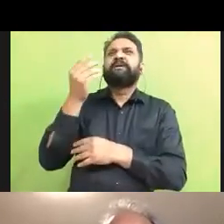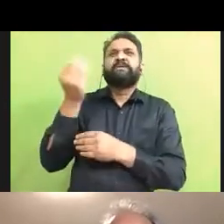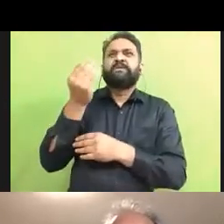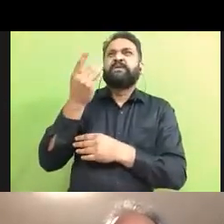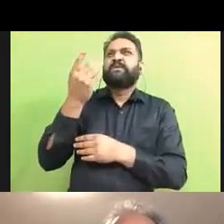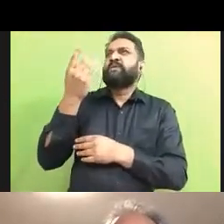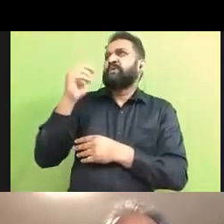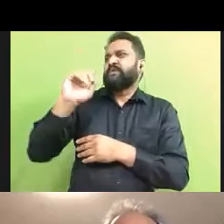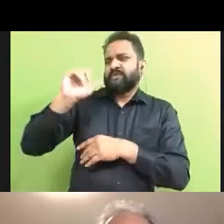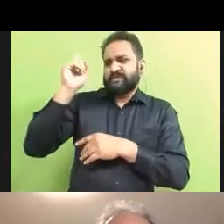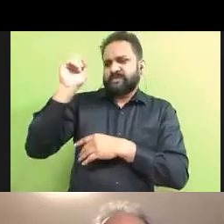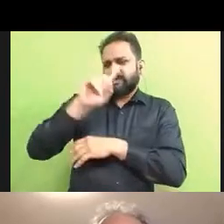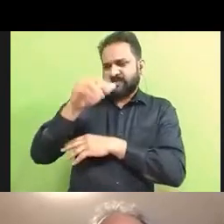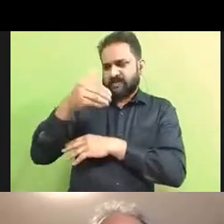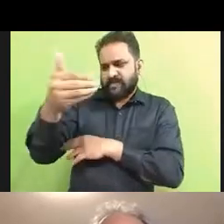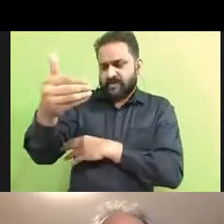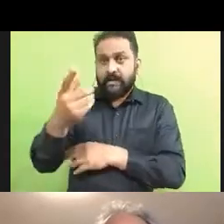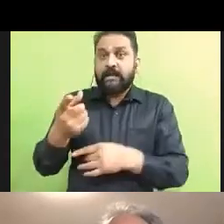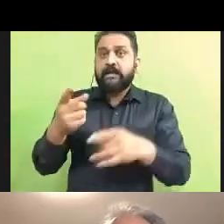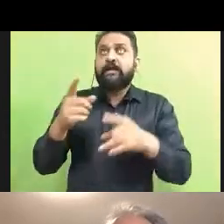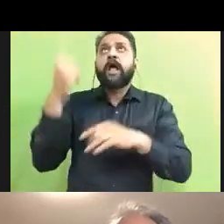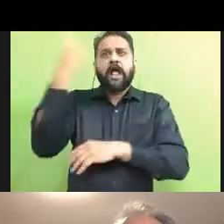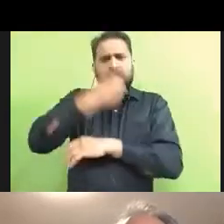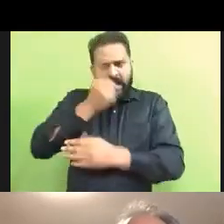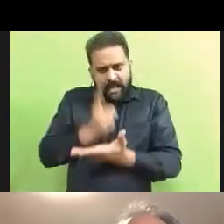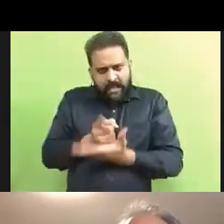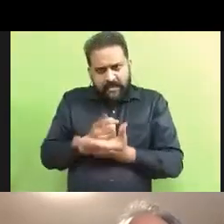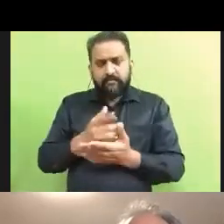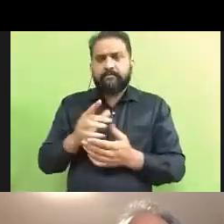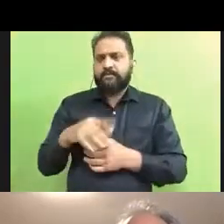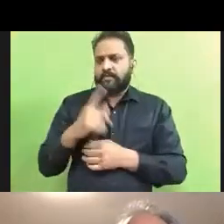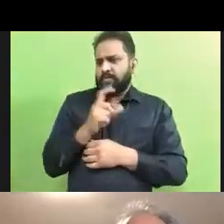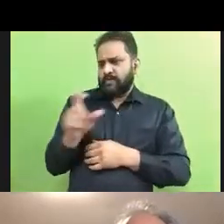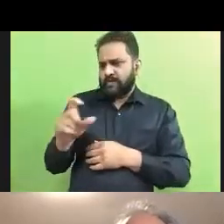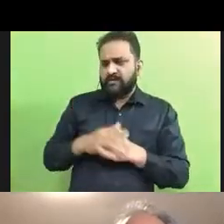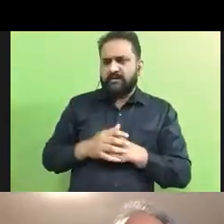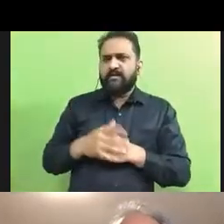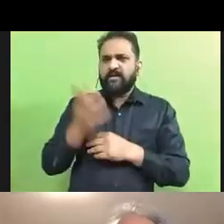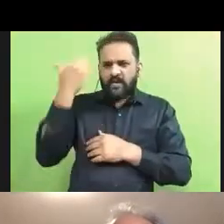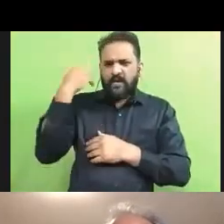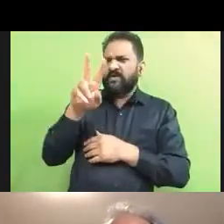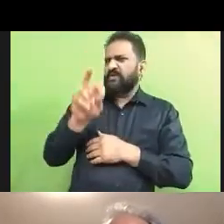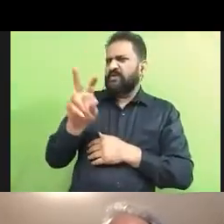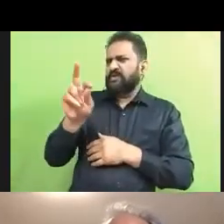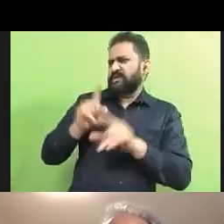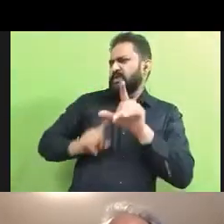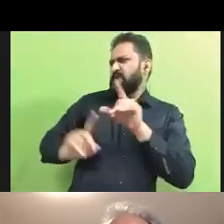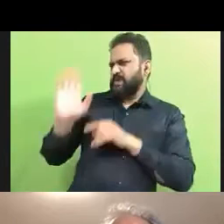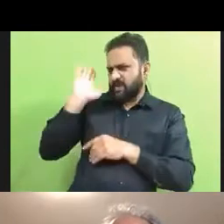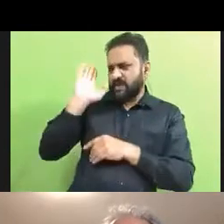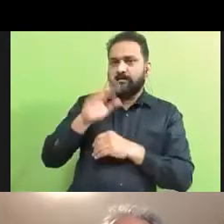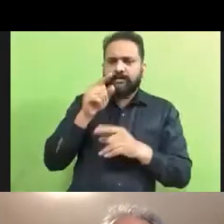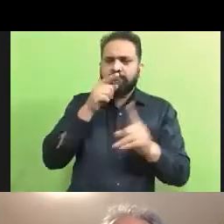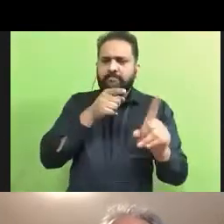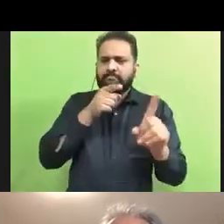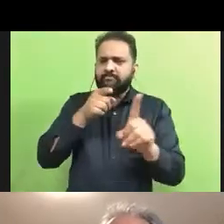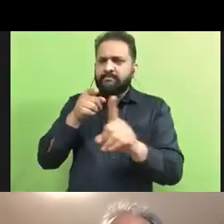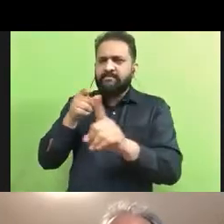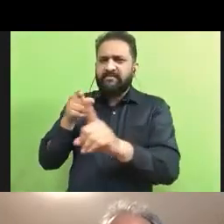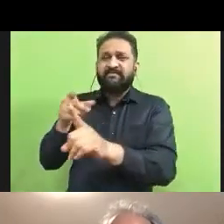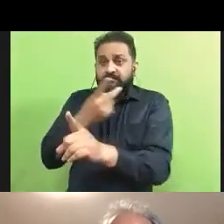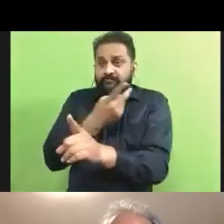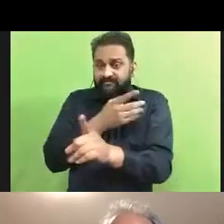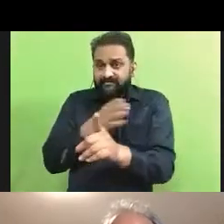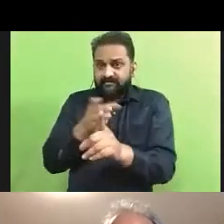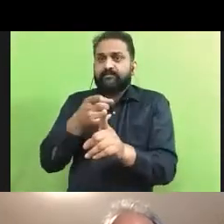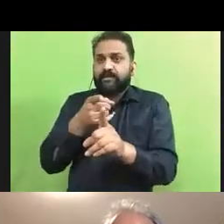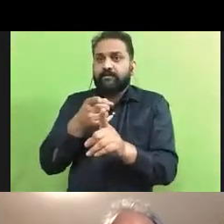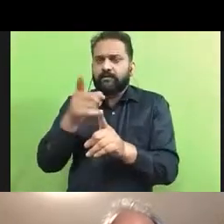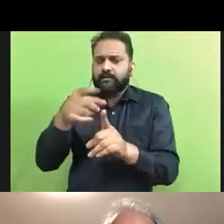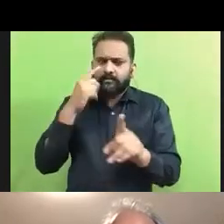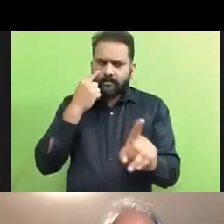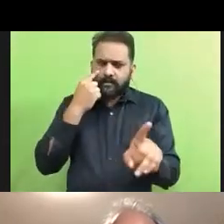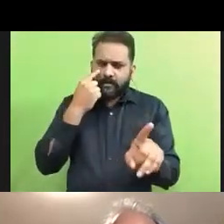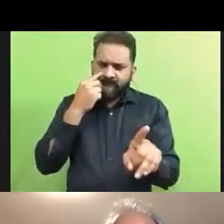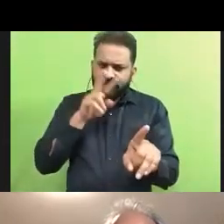same day same week early two in 2020 those kind of indicator so keep an eye on those words which